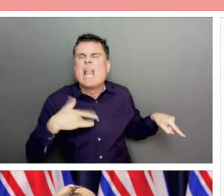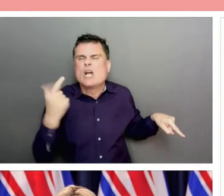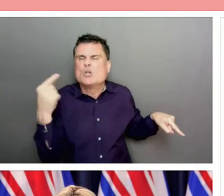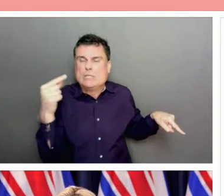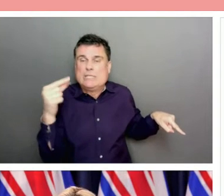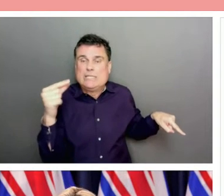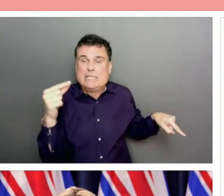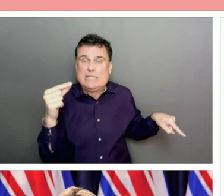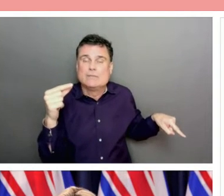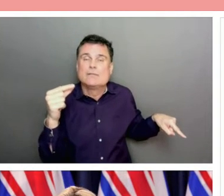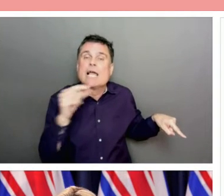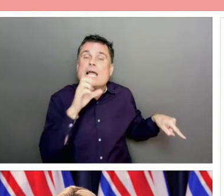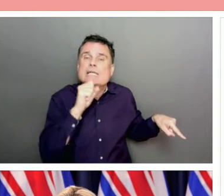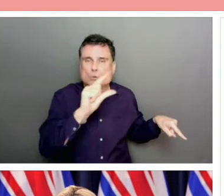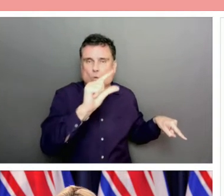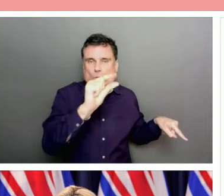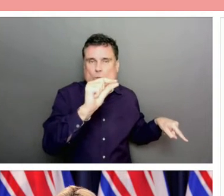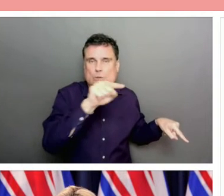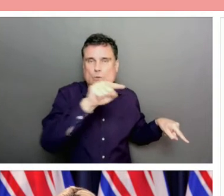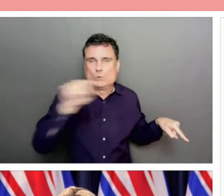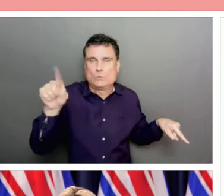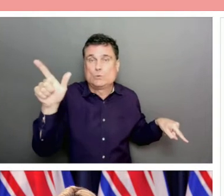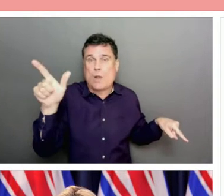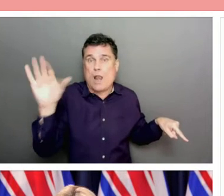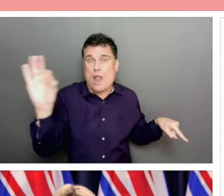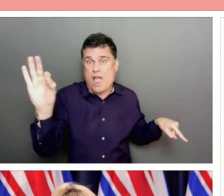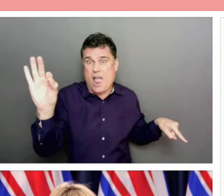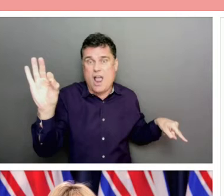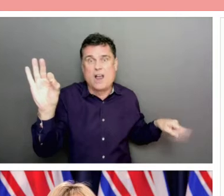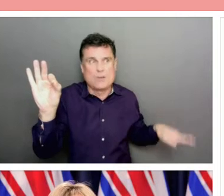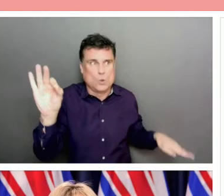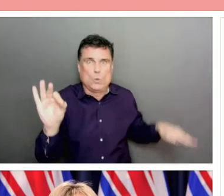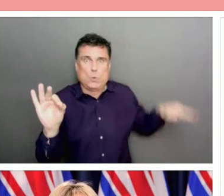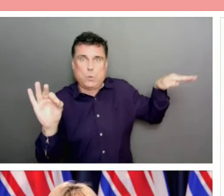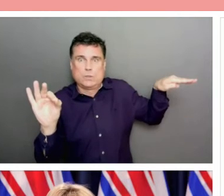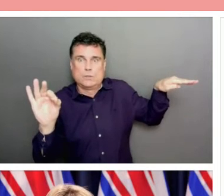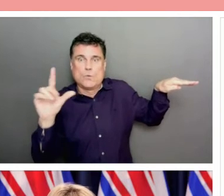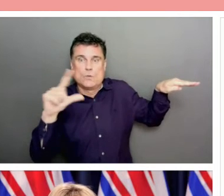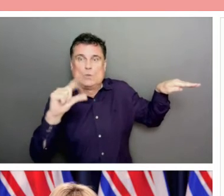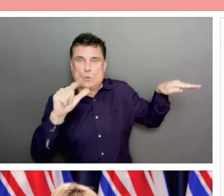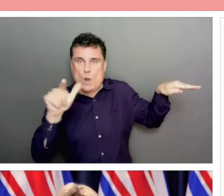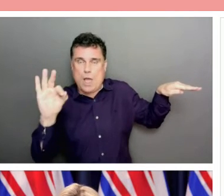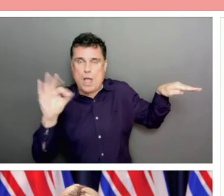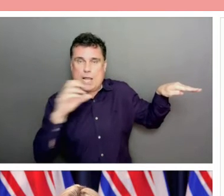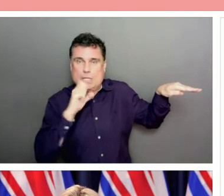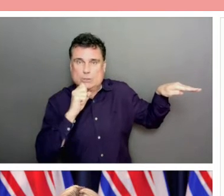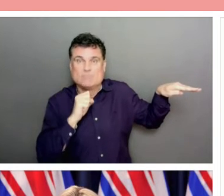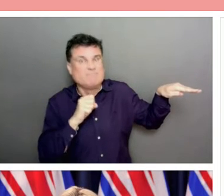second wave, are in people who are from 20 to 29 years of age. Those are the green